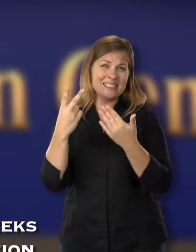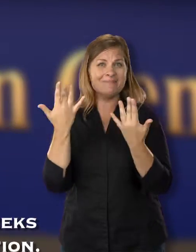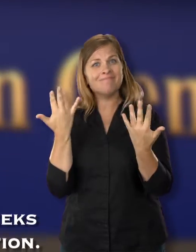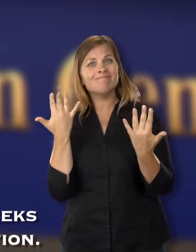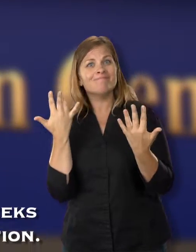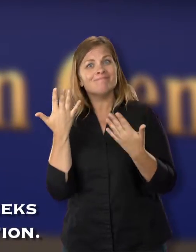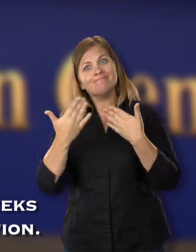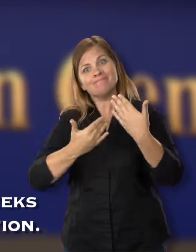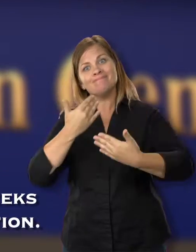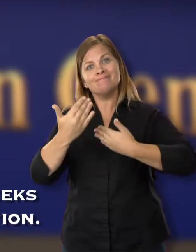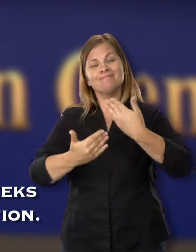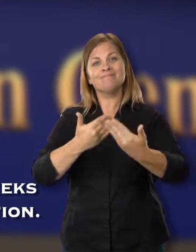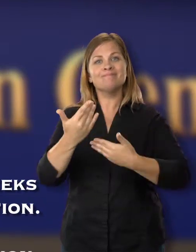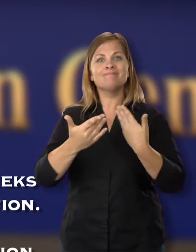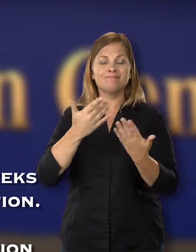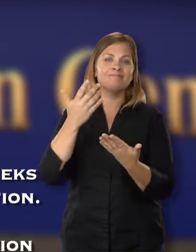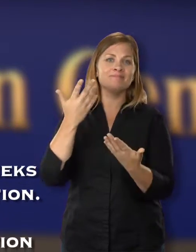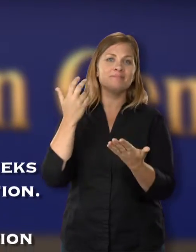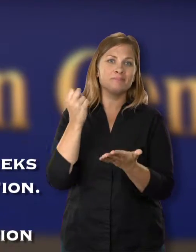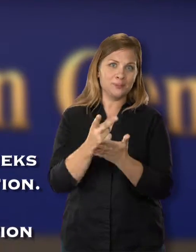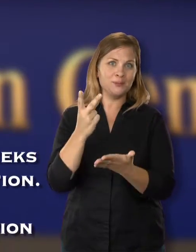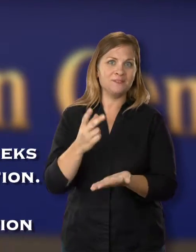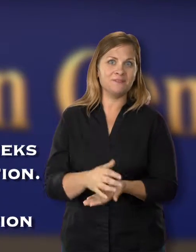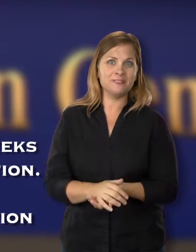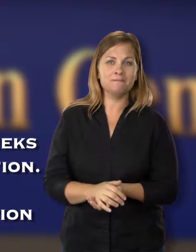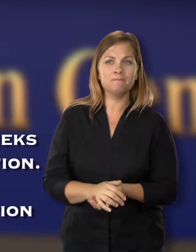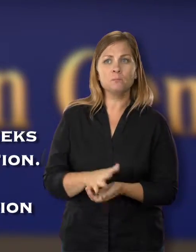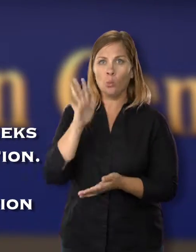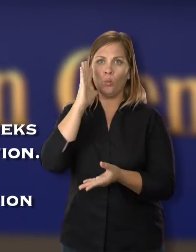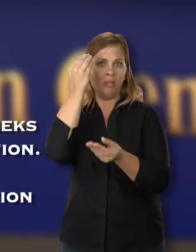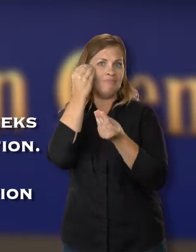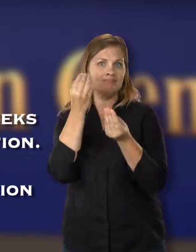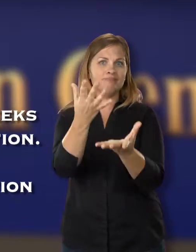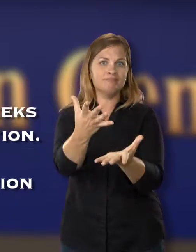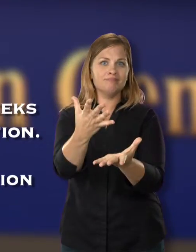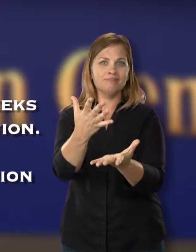It can take up to two weeks to process your application.